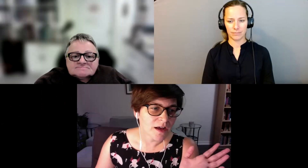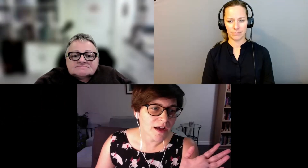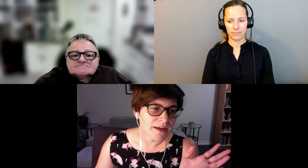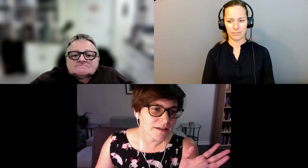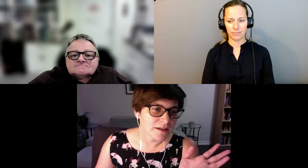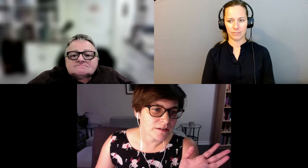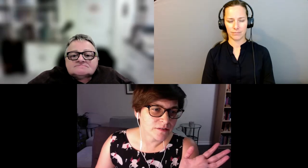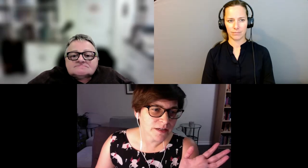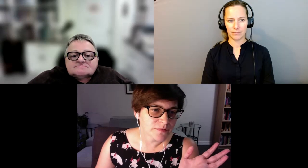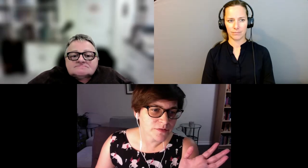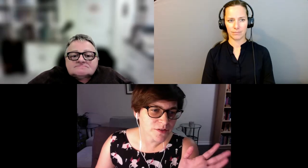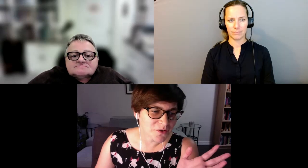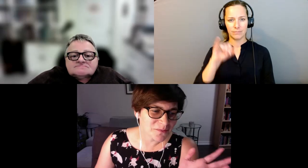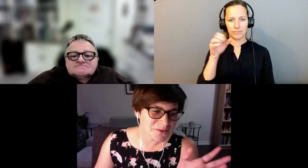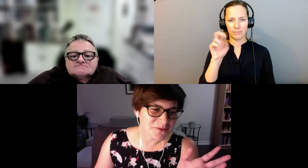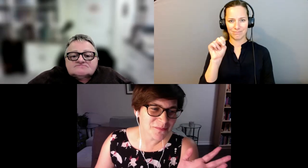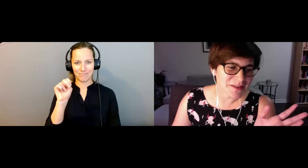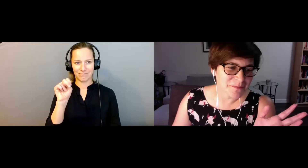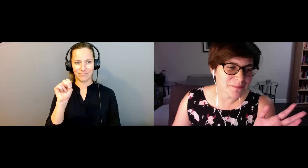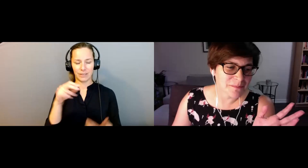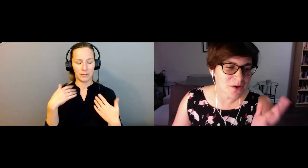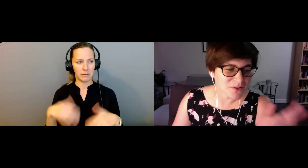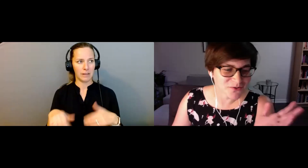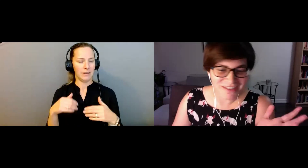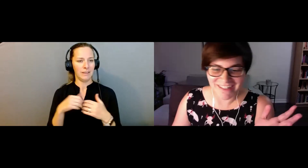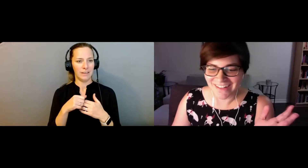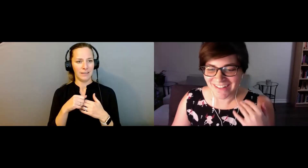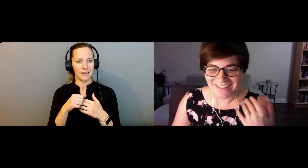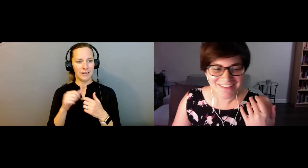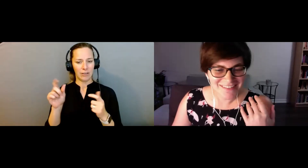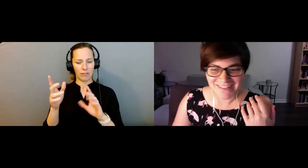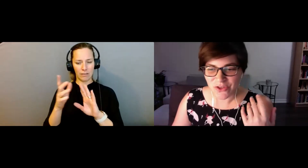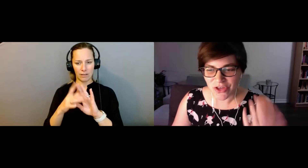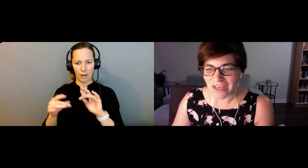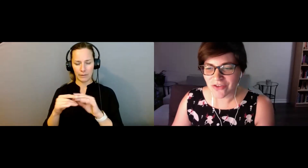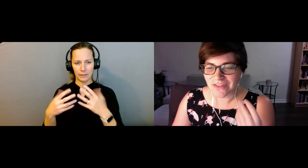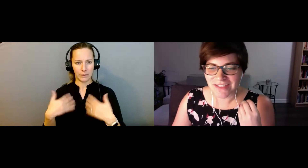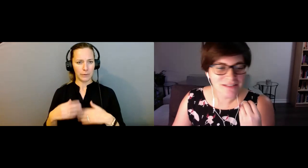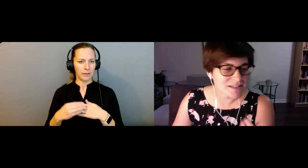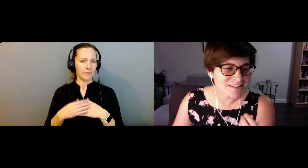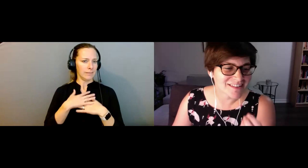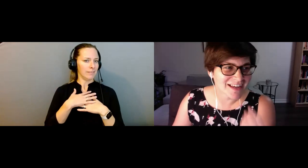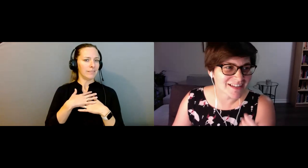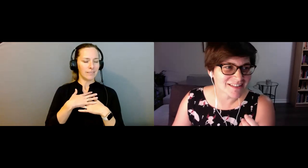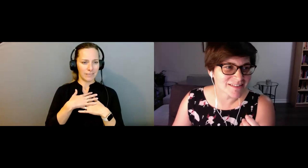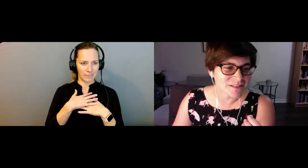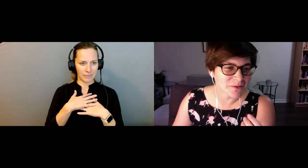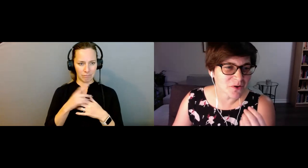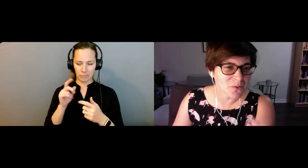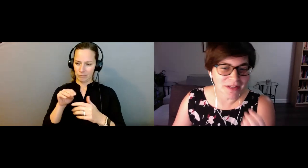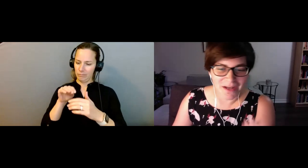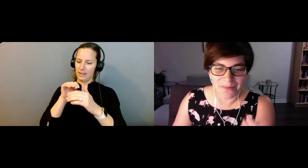I'm so moved by the poetry in this exchange, this idea that access is about opening